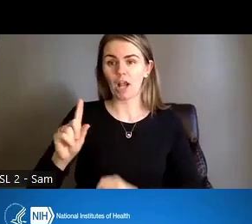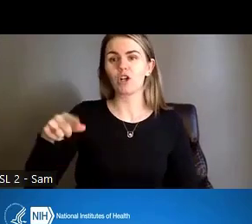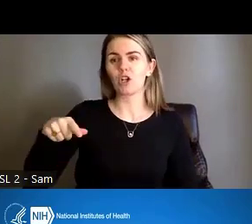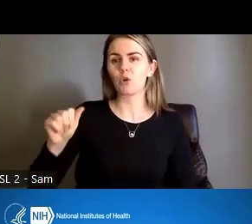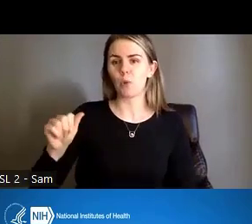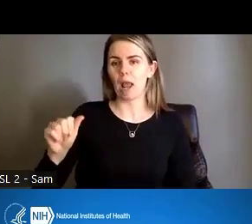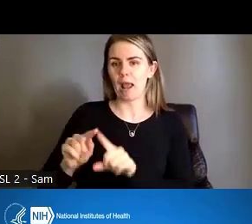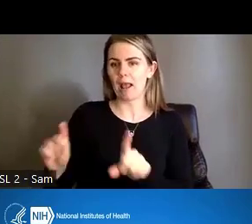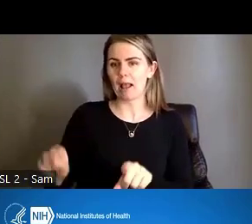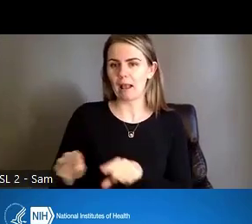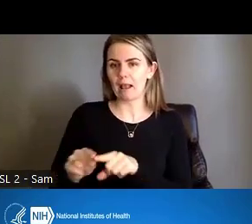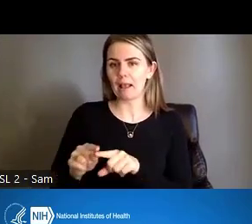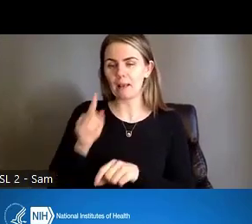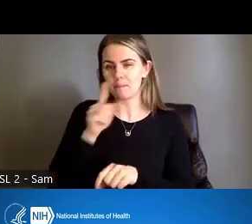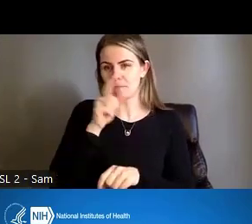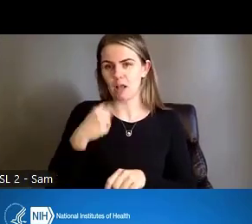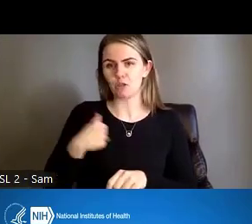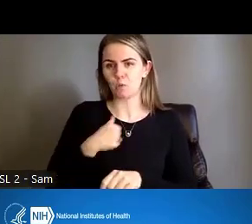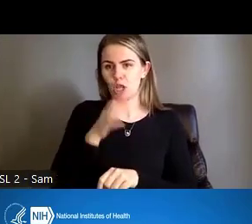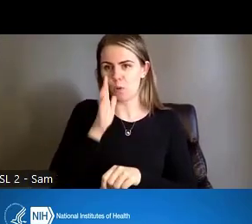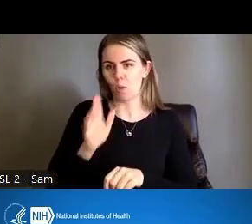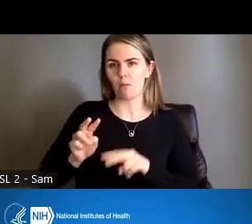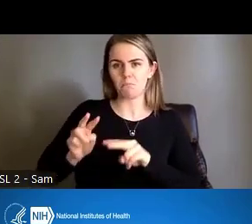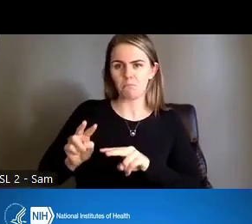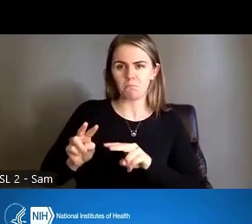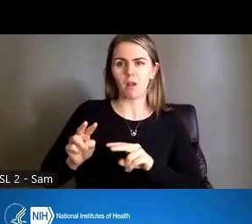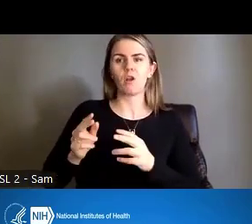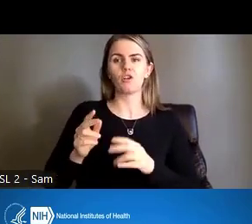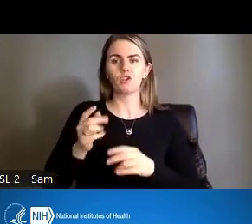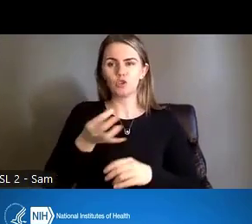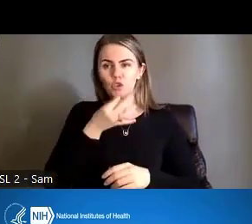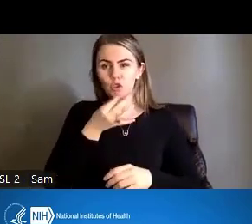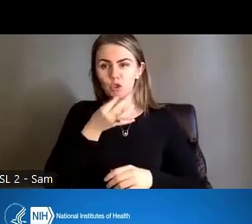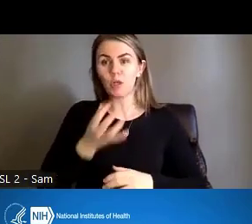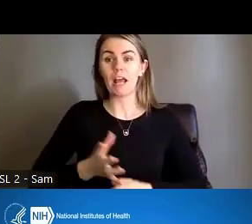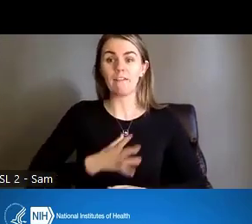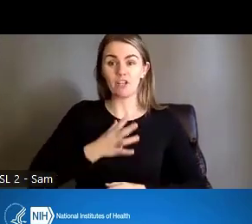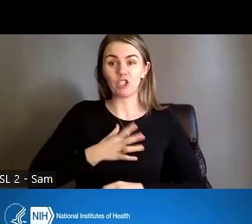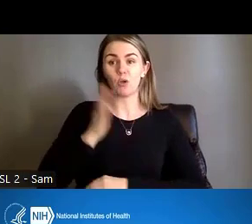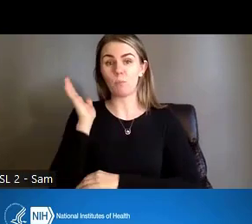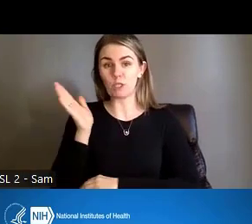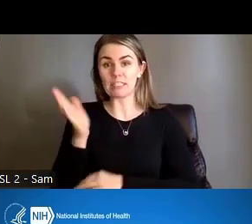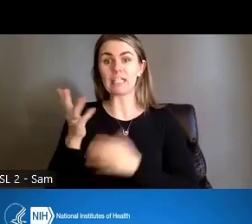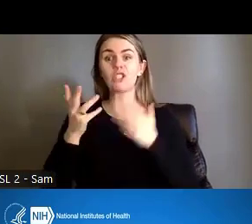because we'll be wrapping up the formal part soon, and we have lots of time for questions.